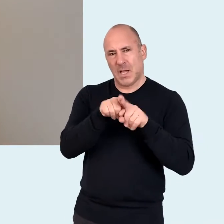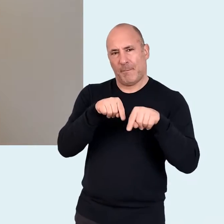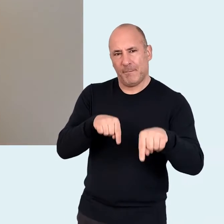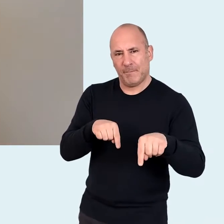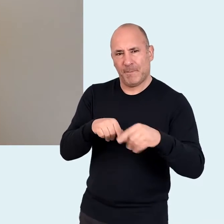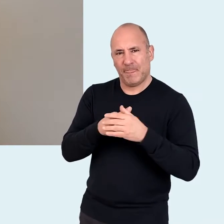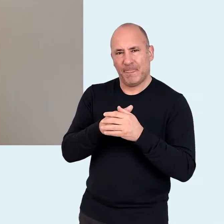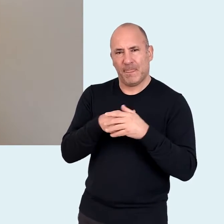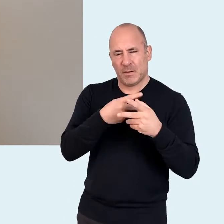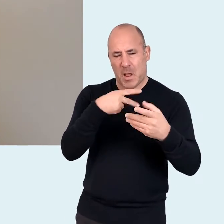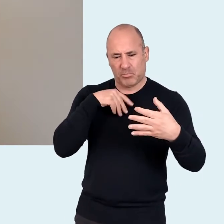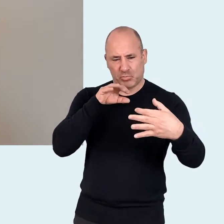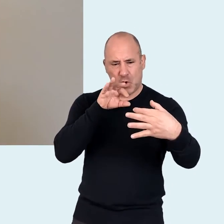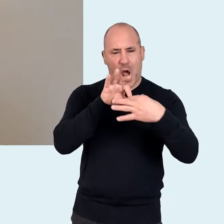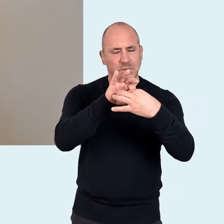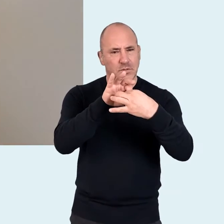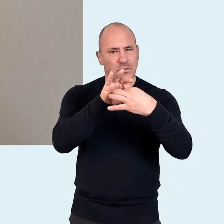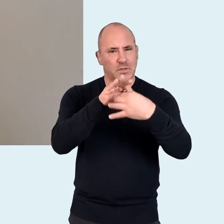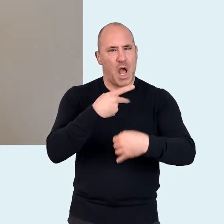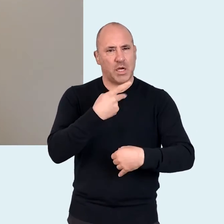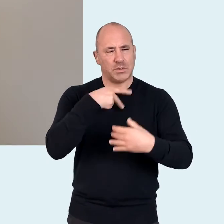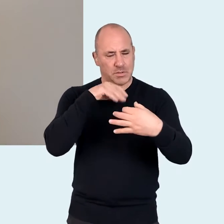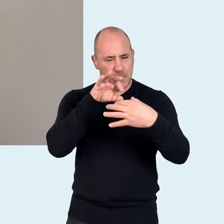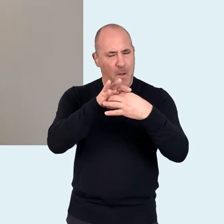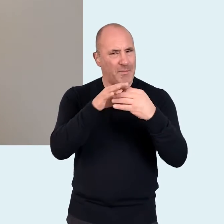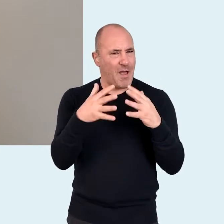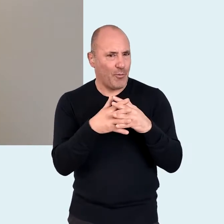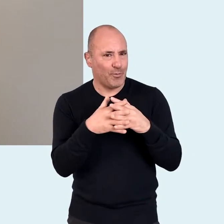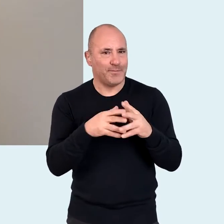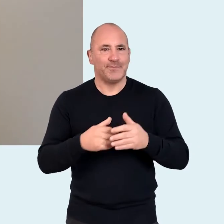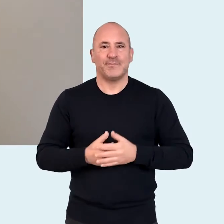with you? And how does this come together as us?